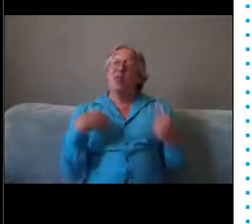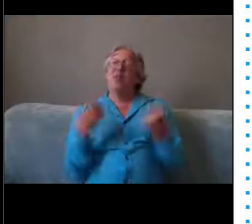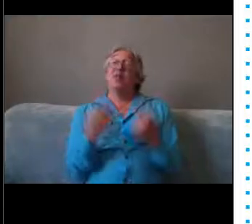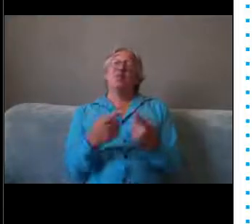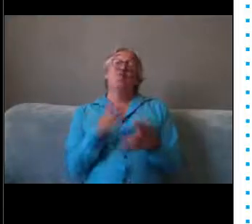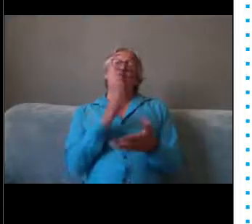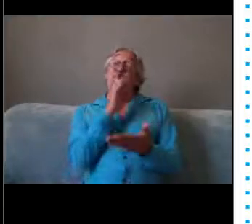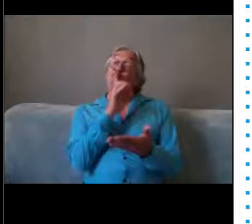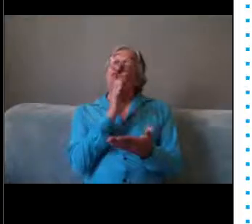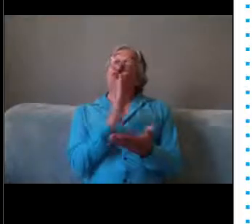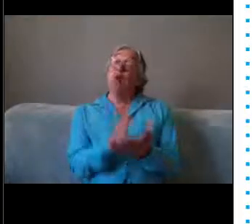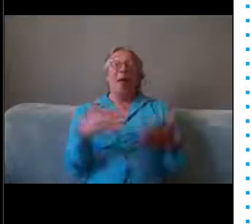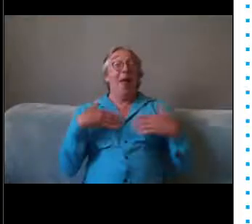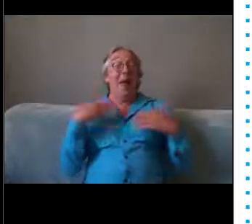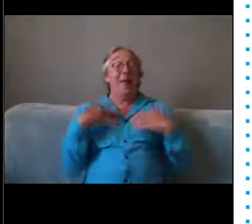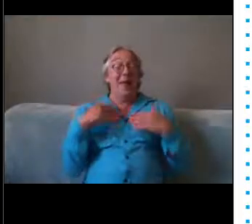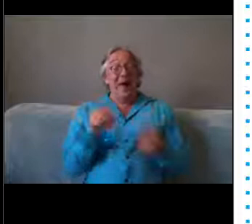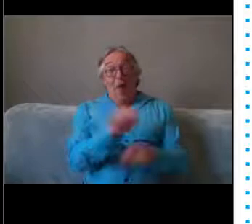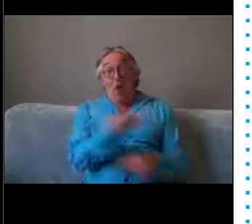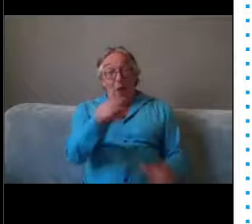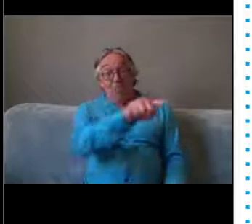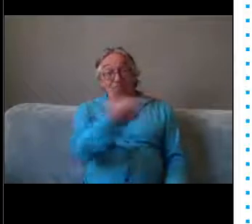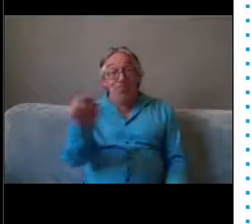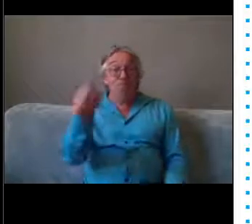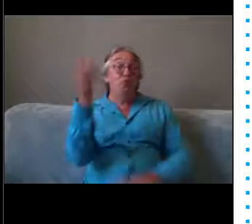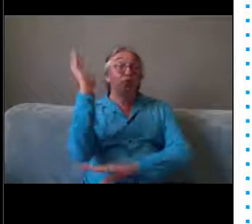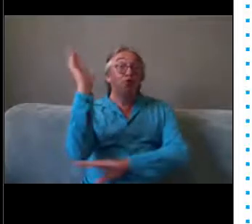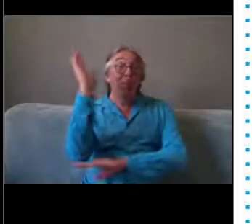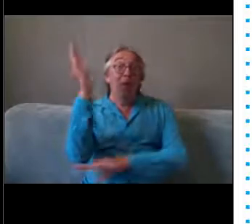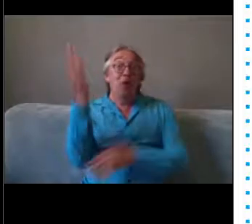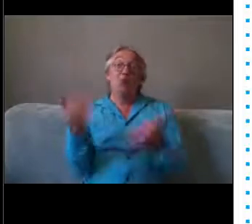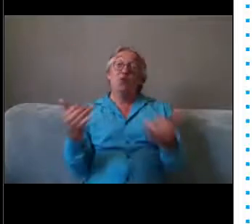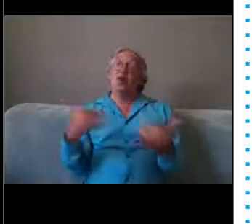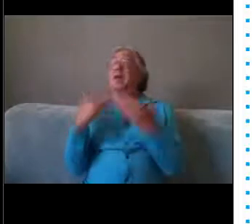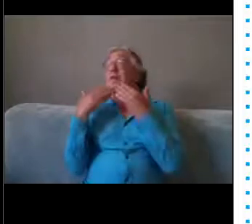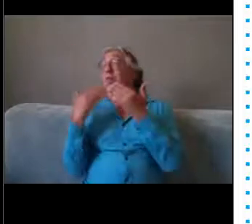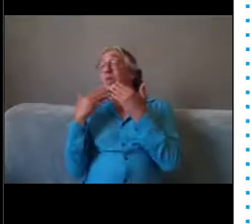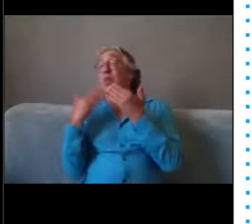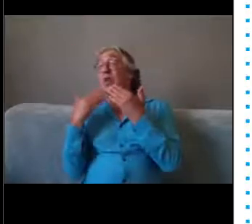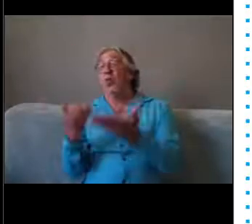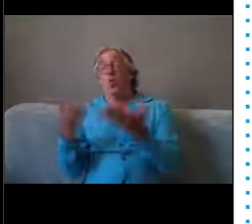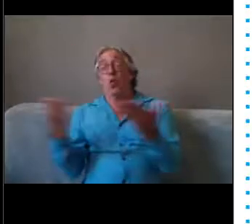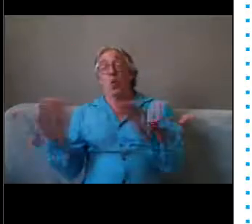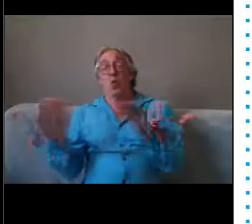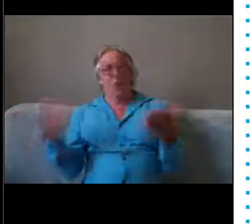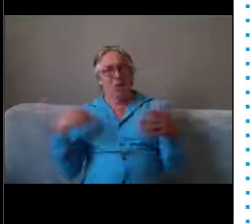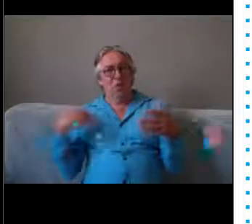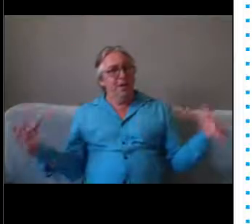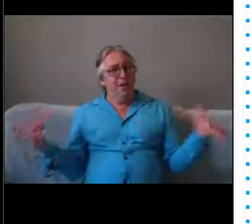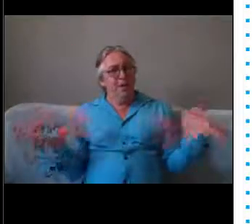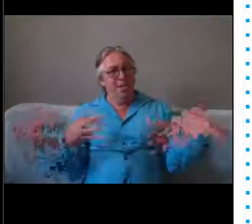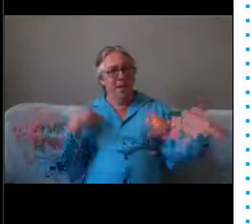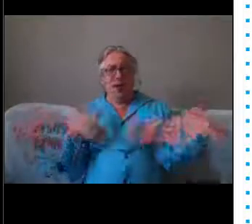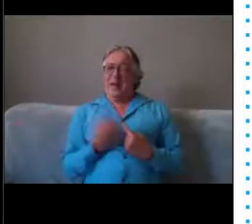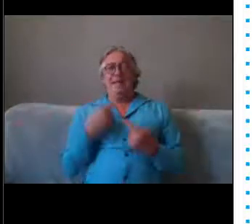Don't worry if there was no time here, we'll take the time to reply them